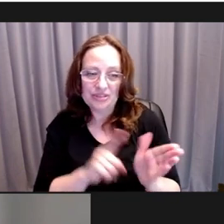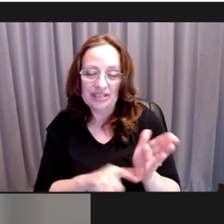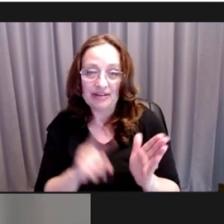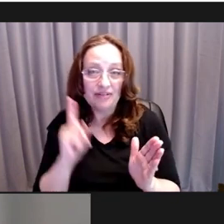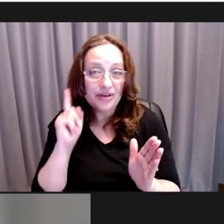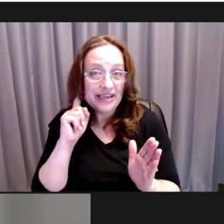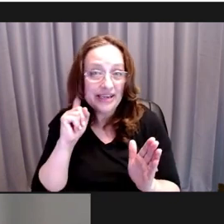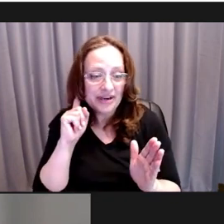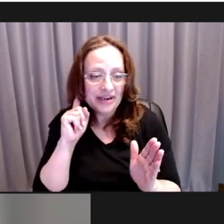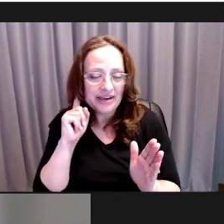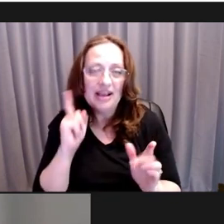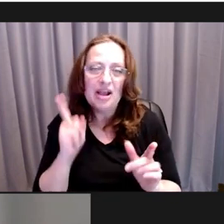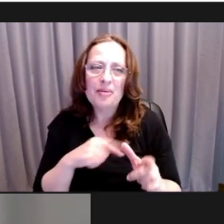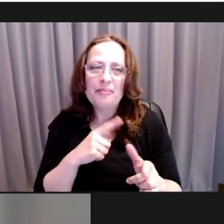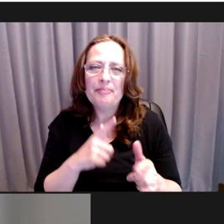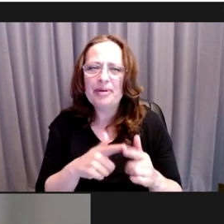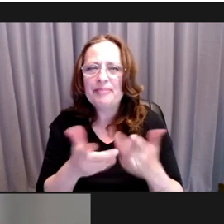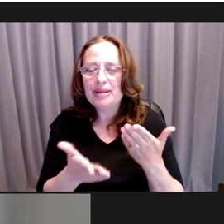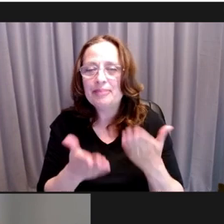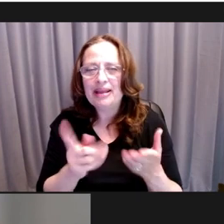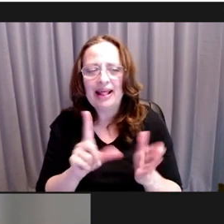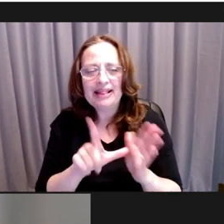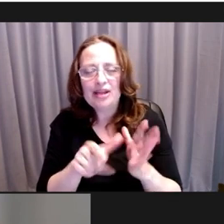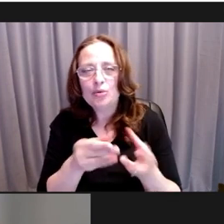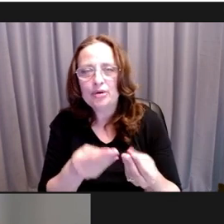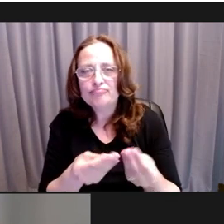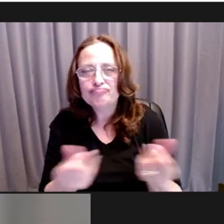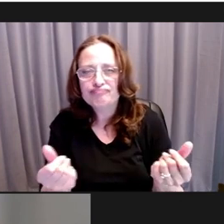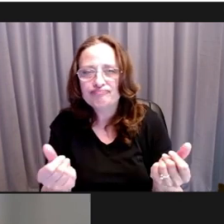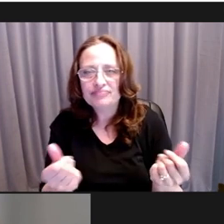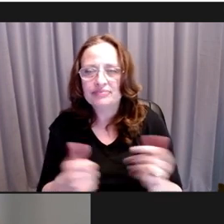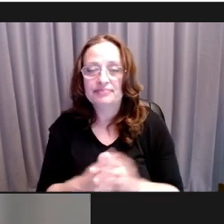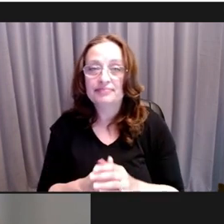We didn't talk a lot about sort of infectious causes of hearing loss, right? But otitis media